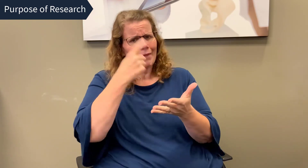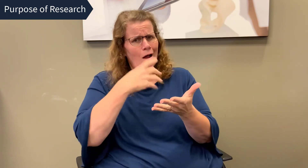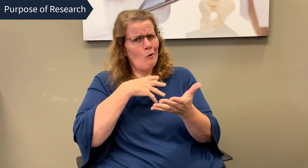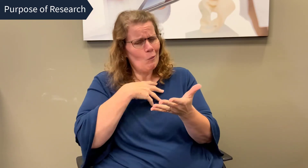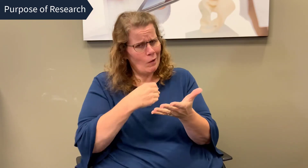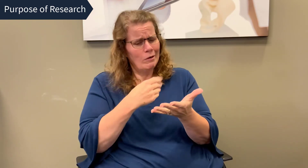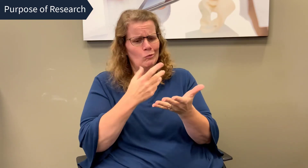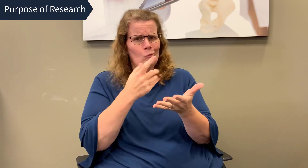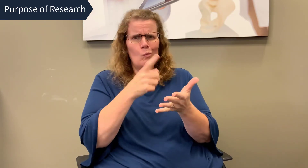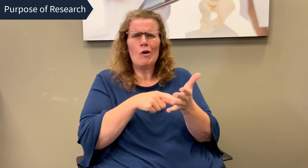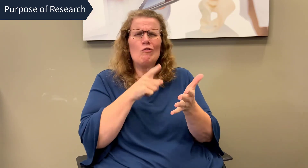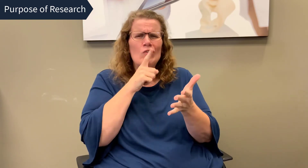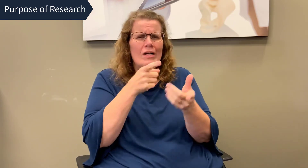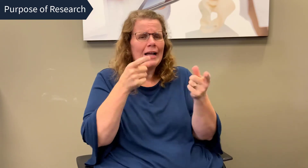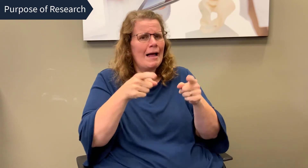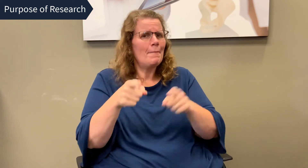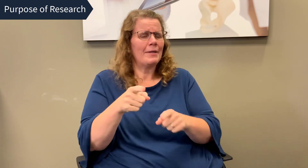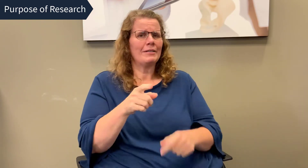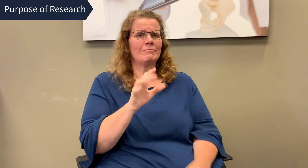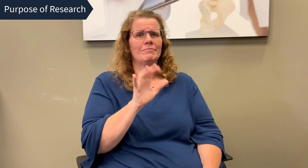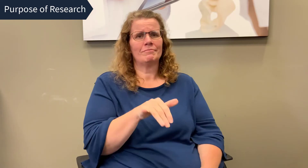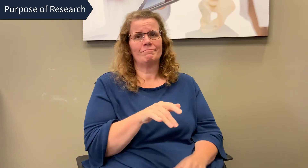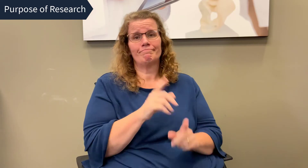approach in order to assure accurate reporting.